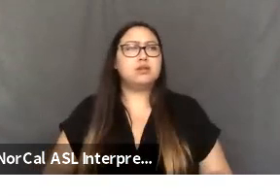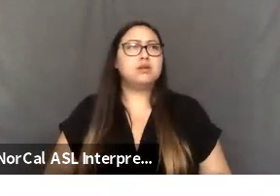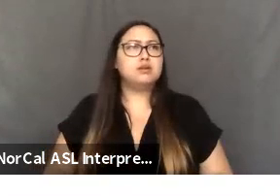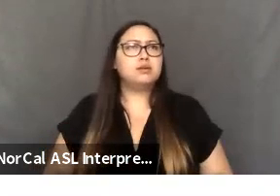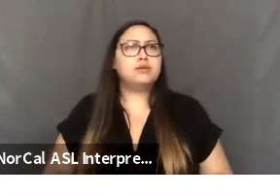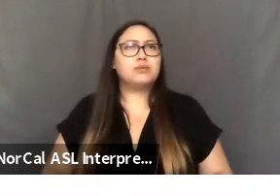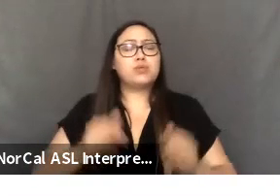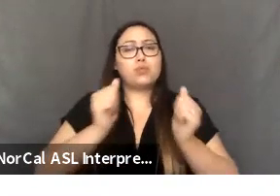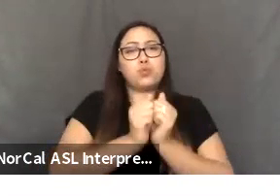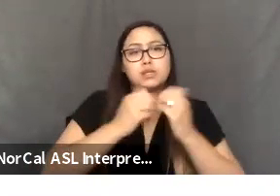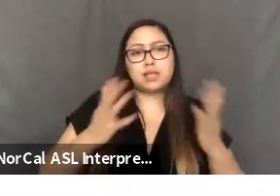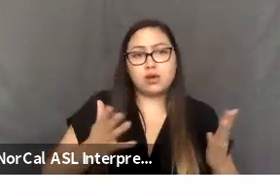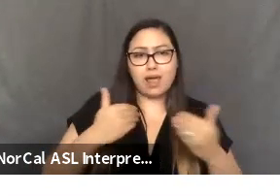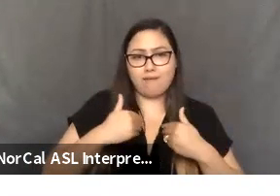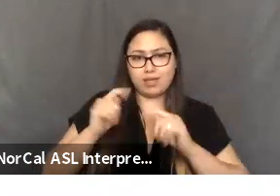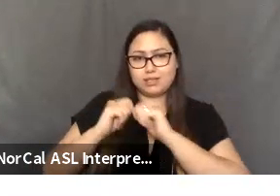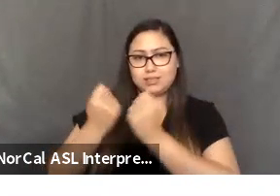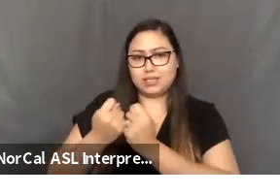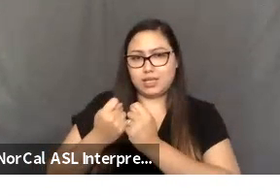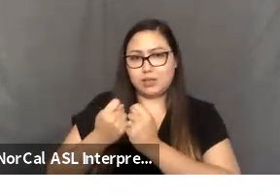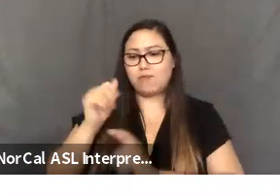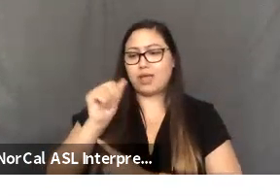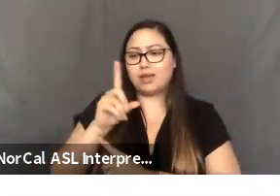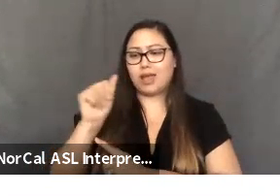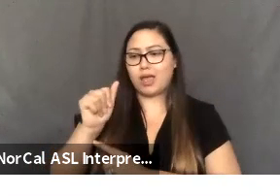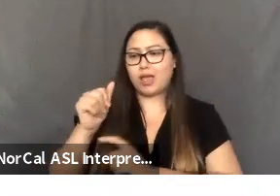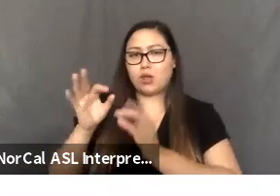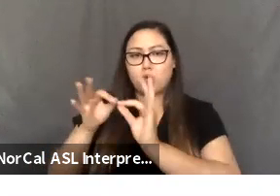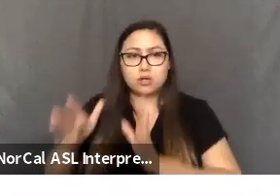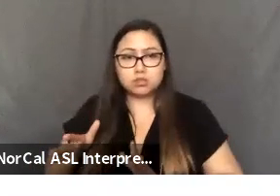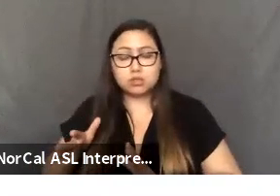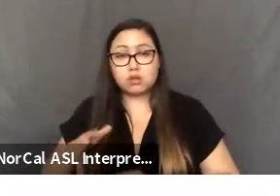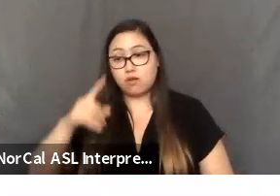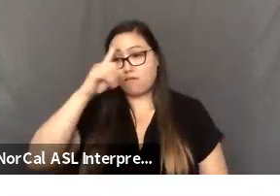without having a team of ADA coordinators, and for them it was more important to have that